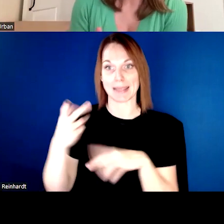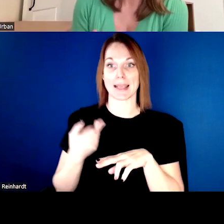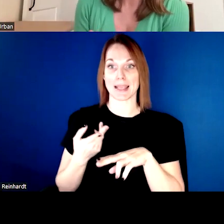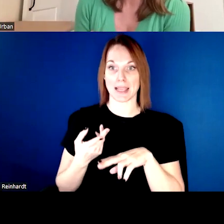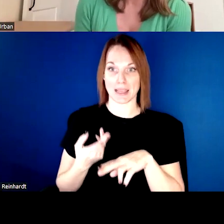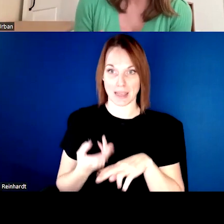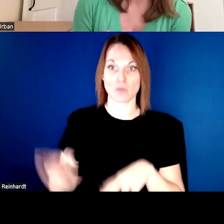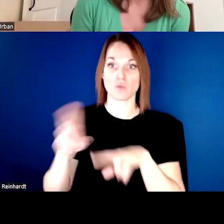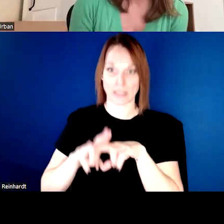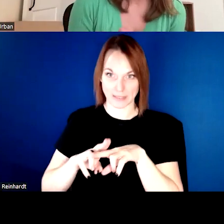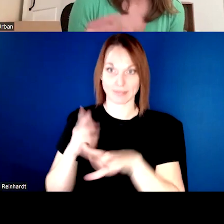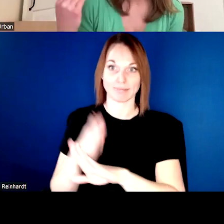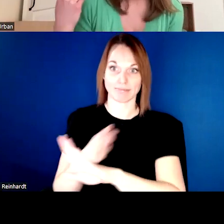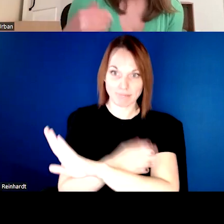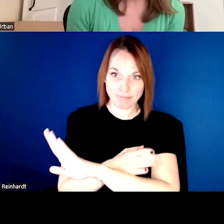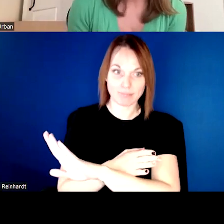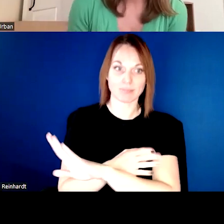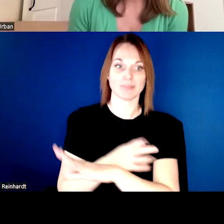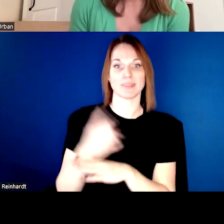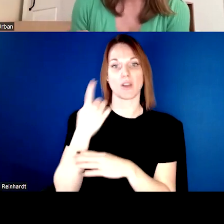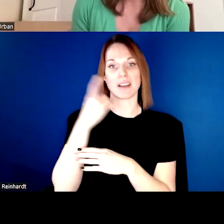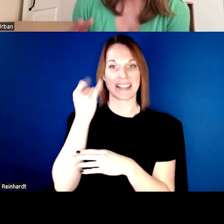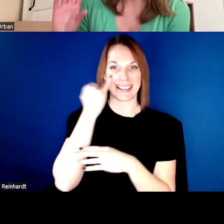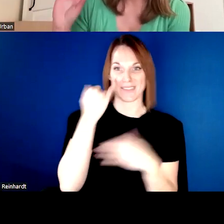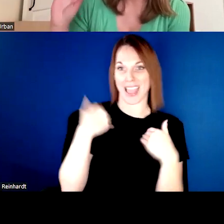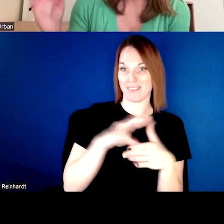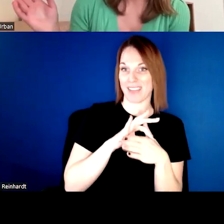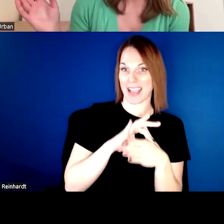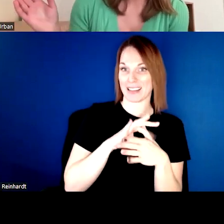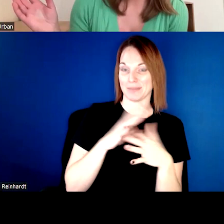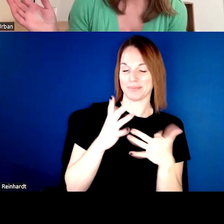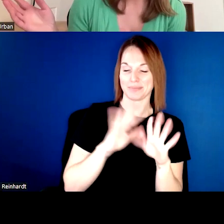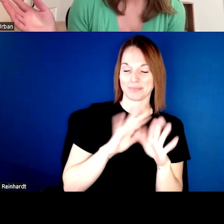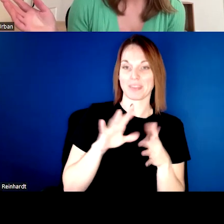have financial education in high school; so this is an outcome really like 10 plus years